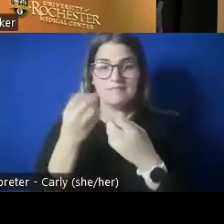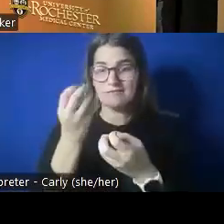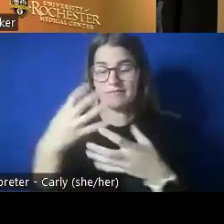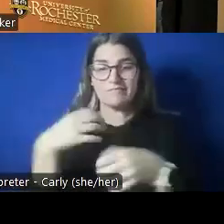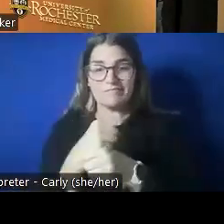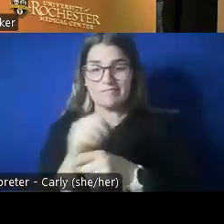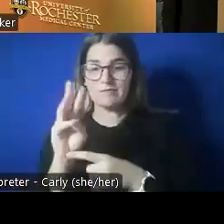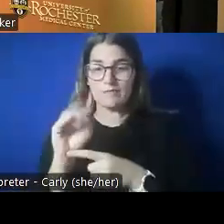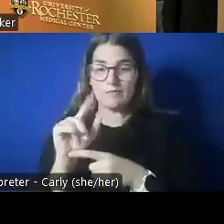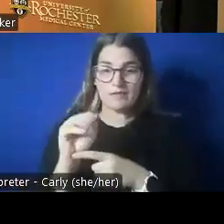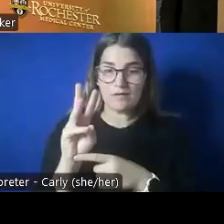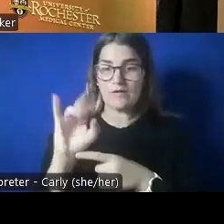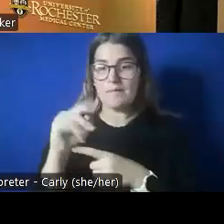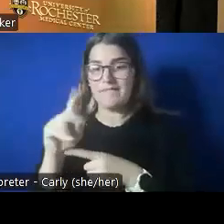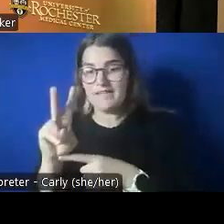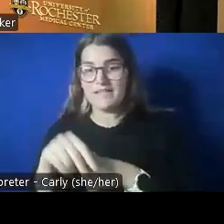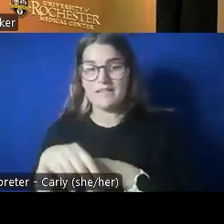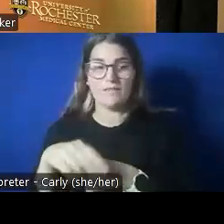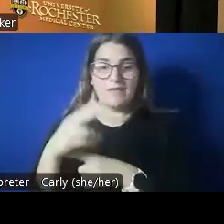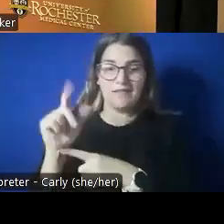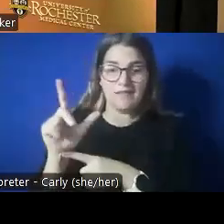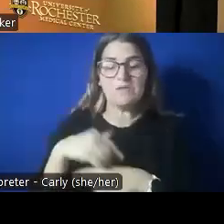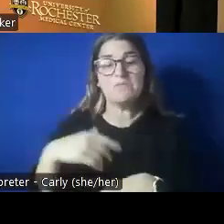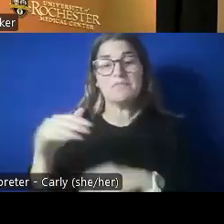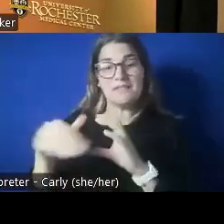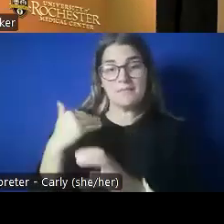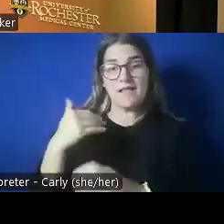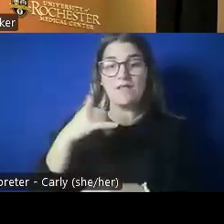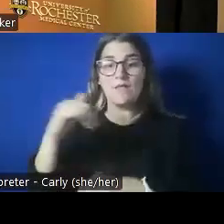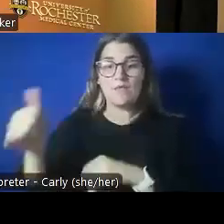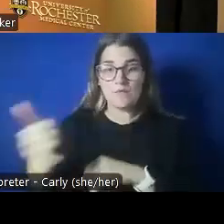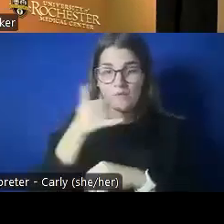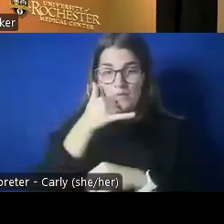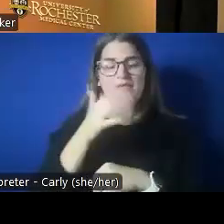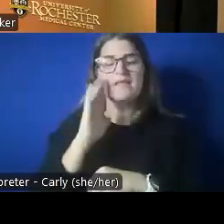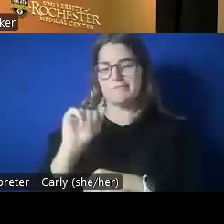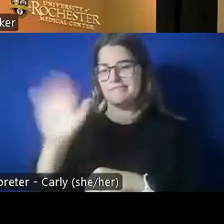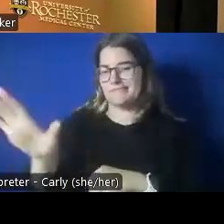ipv you can email us or call um and we will get those to you also if you have questions if you're